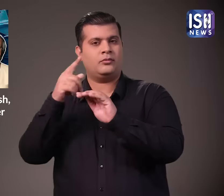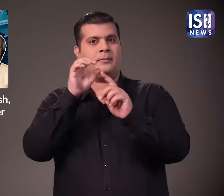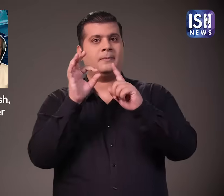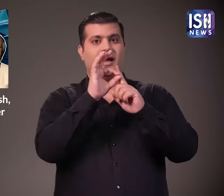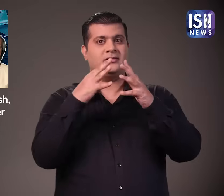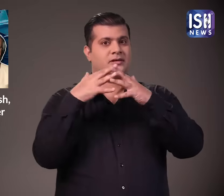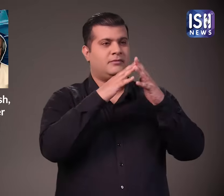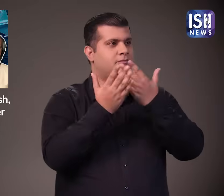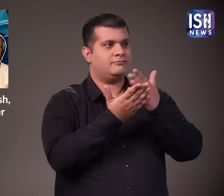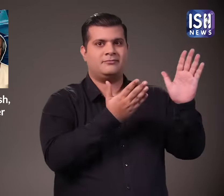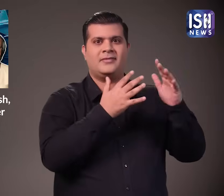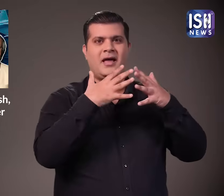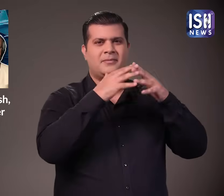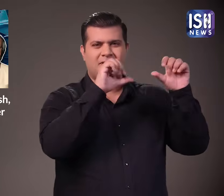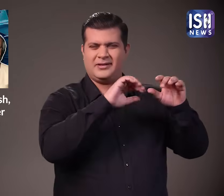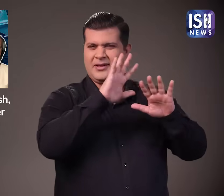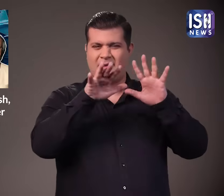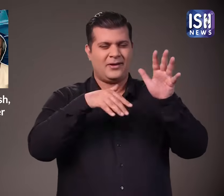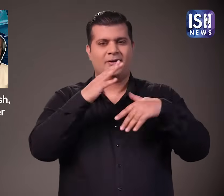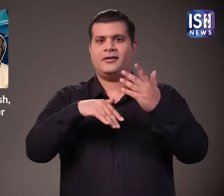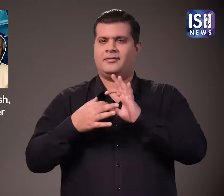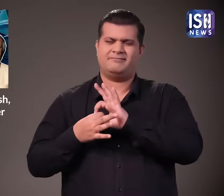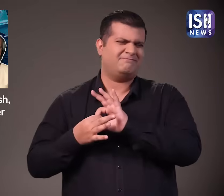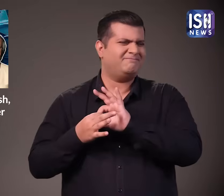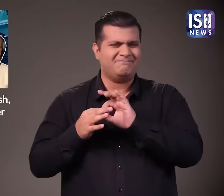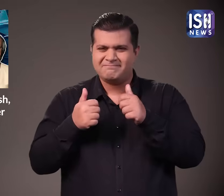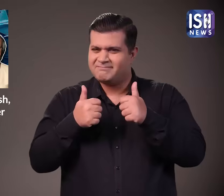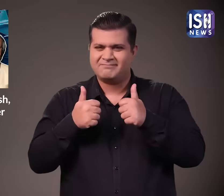Pakistani forces surrendered; India and Bangladesh shared strong ties.